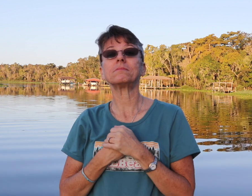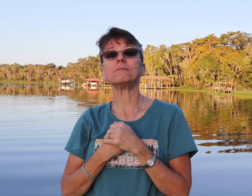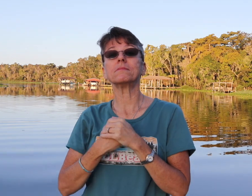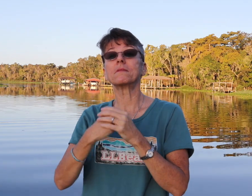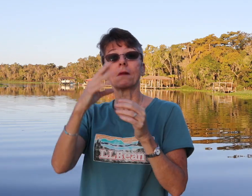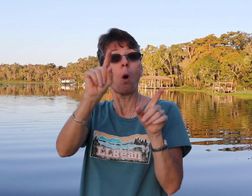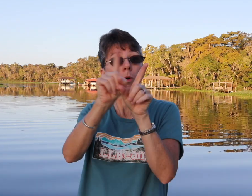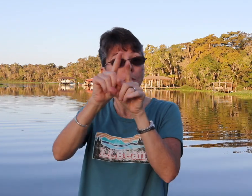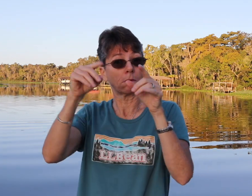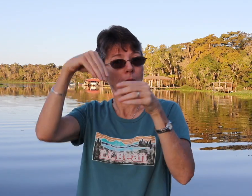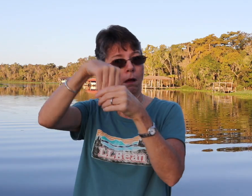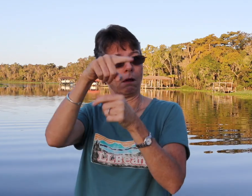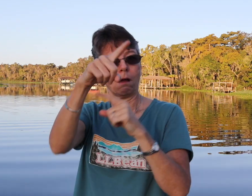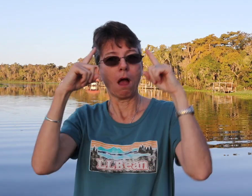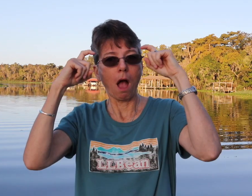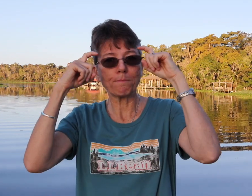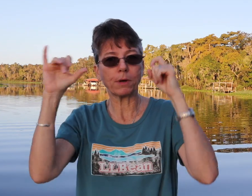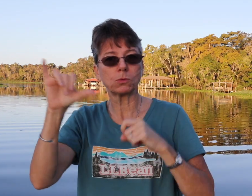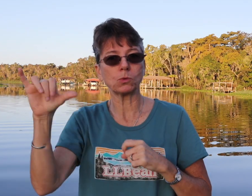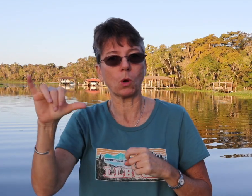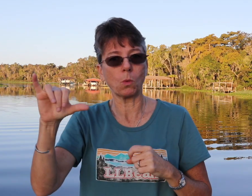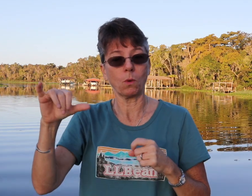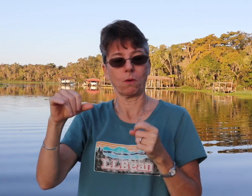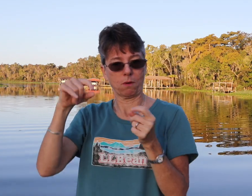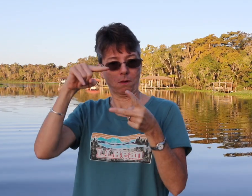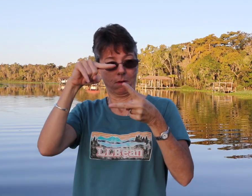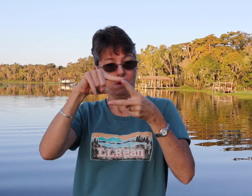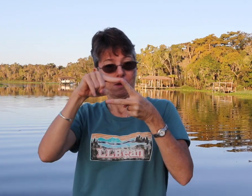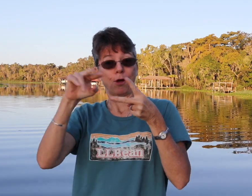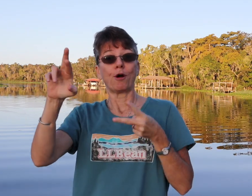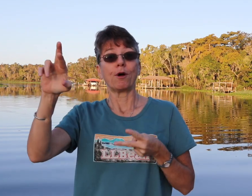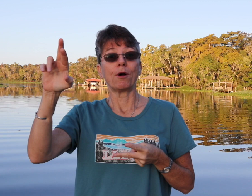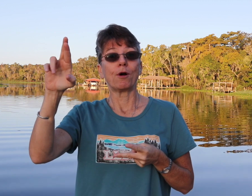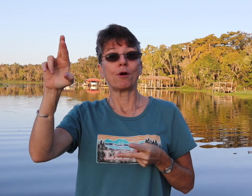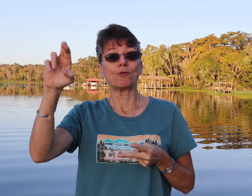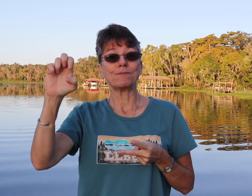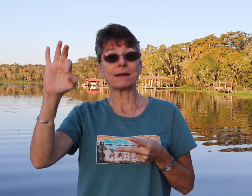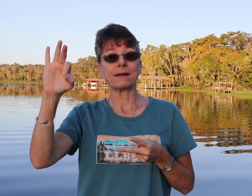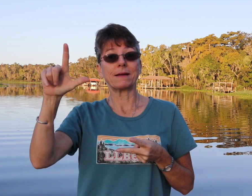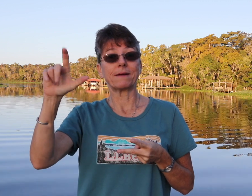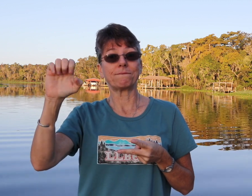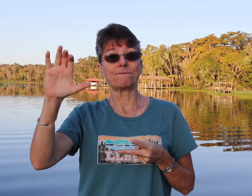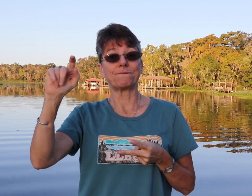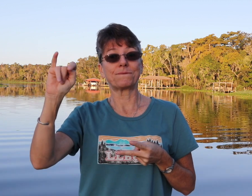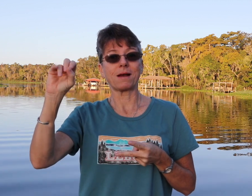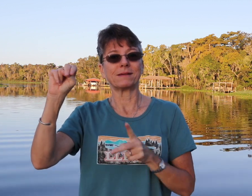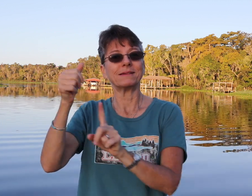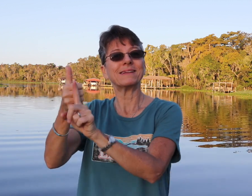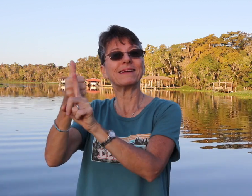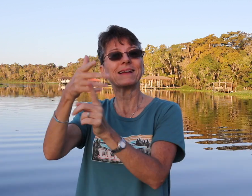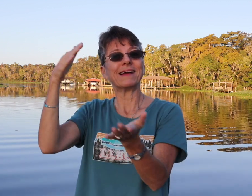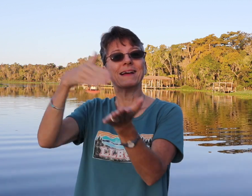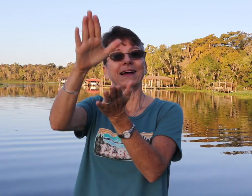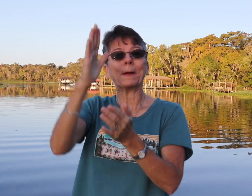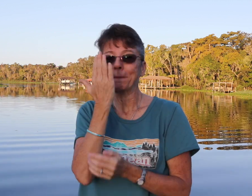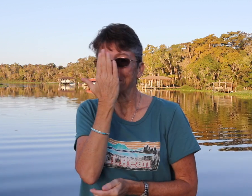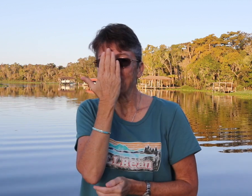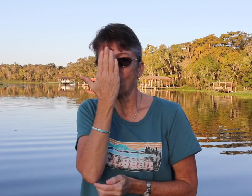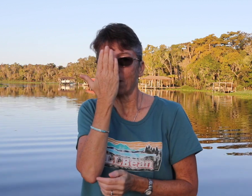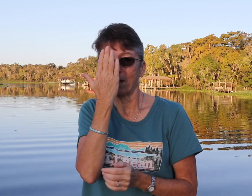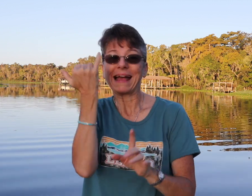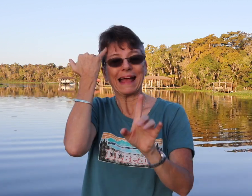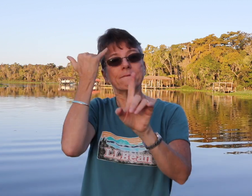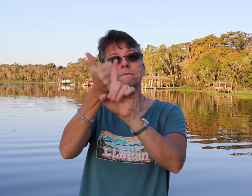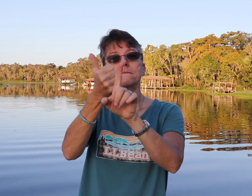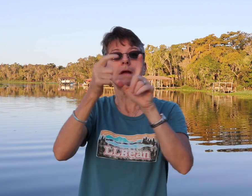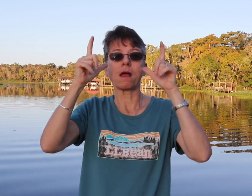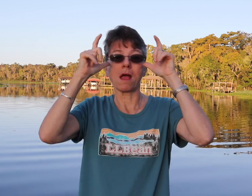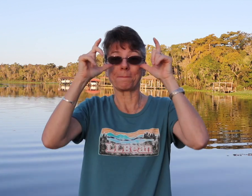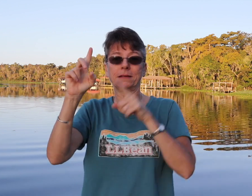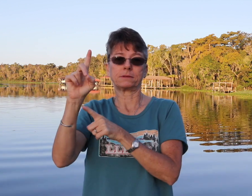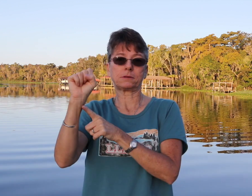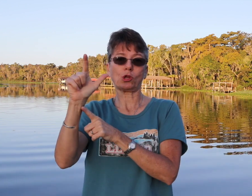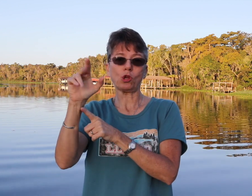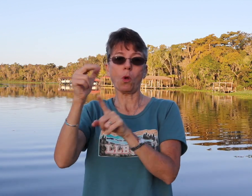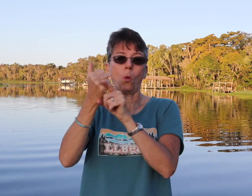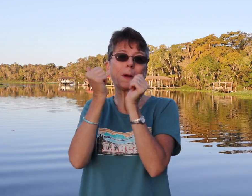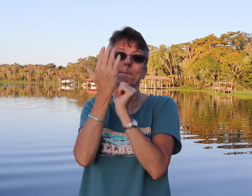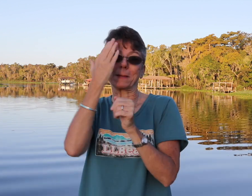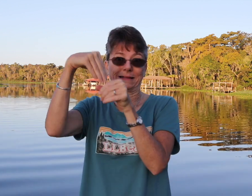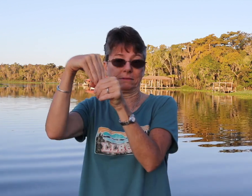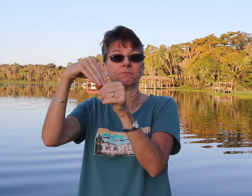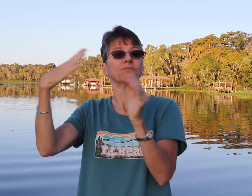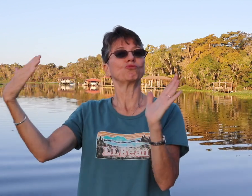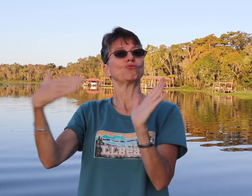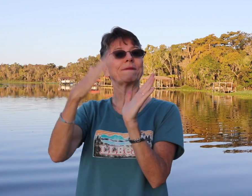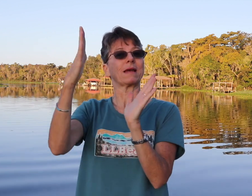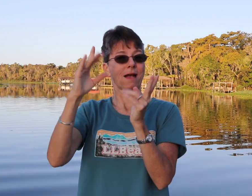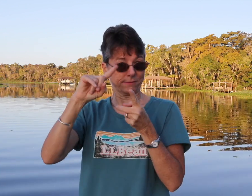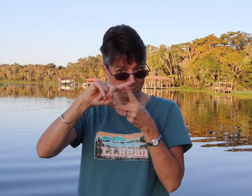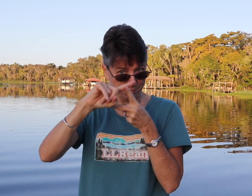THIS CAN ALSO BE APPLIED TO DSLR CAMERAS. AS FOR REFLECTION, LIGHT CAN BE REFLECTED INSIDE THE CAMERA'S MIRROR.